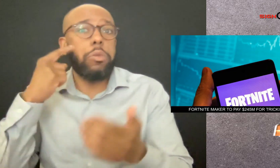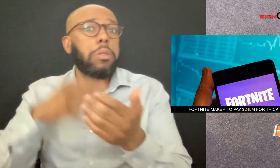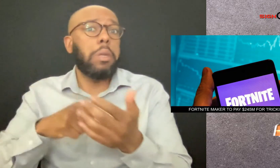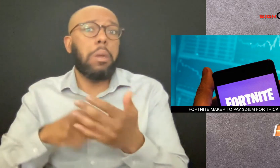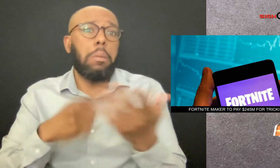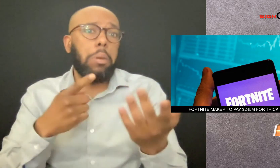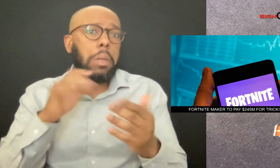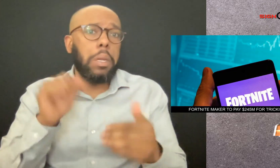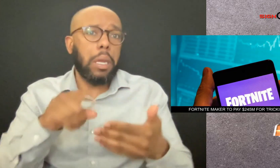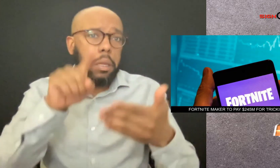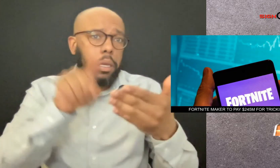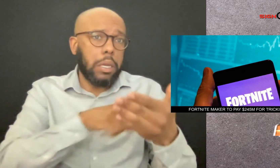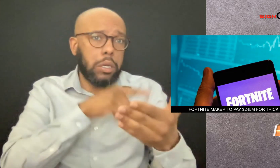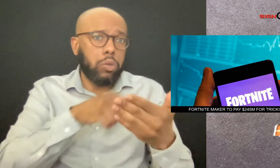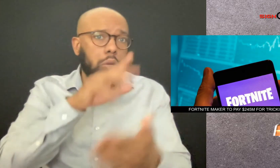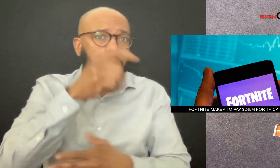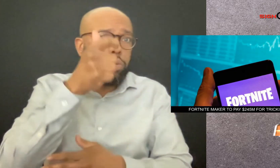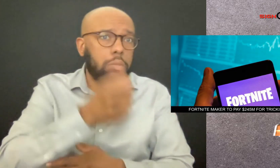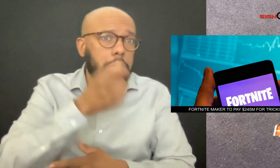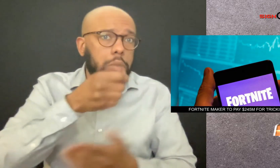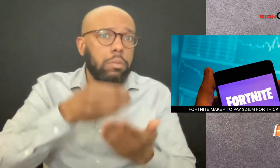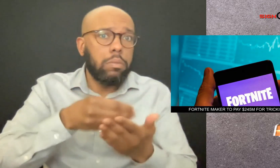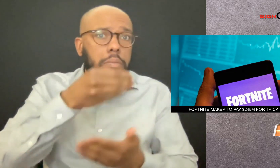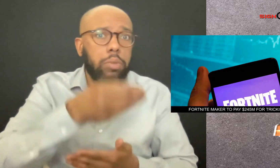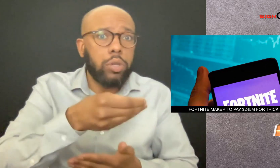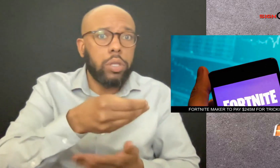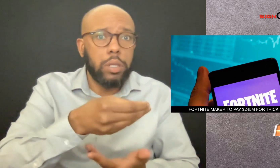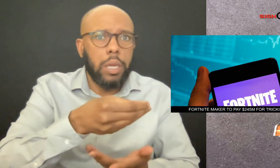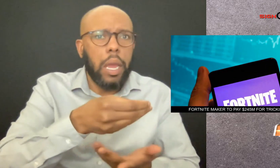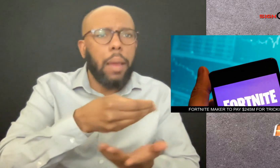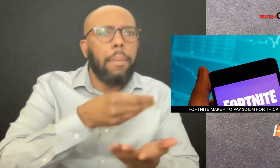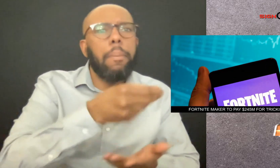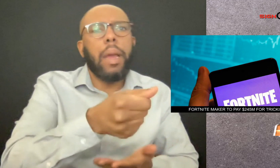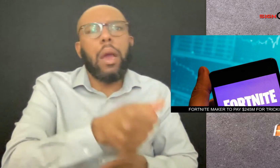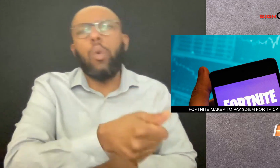Including a cancel purchase feature for some items.